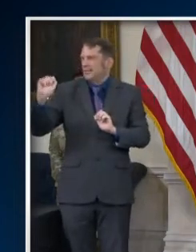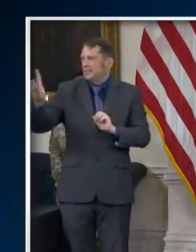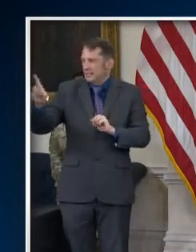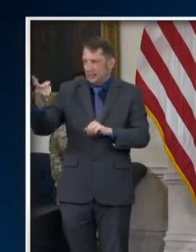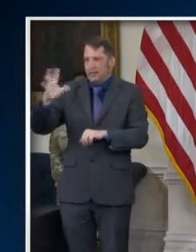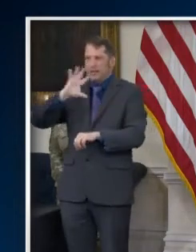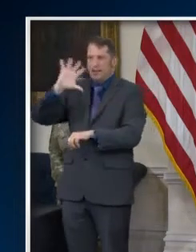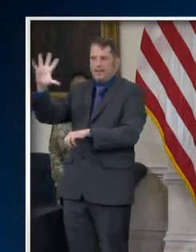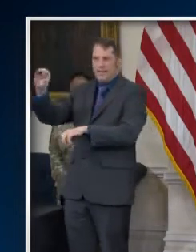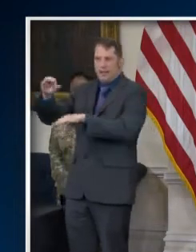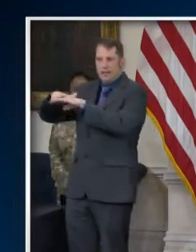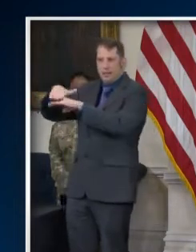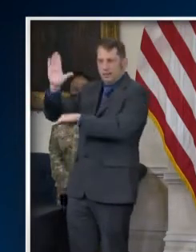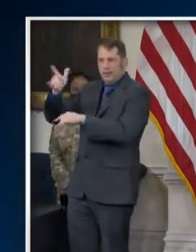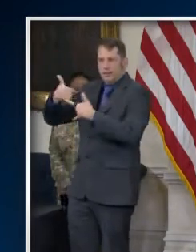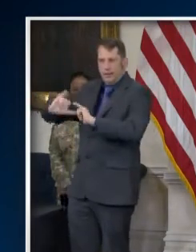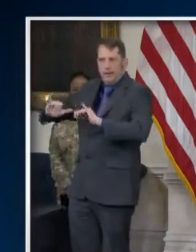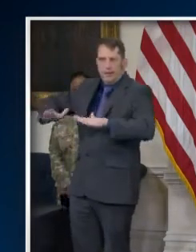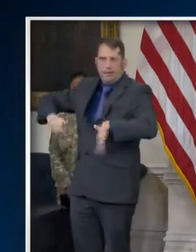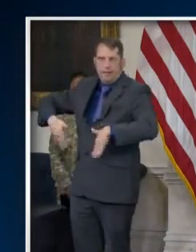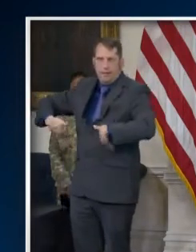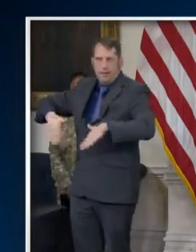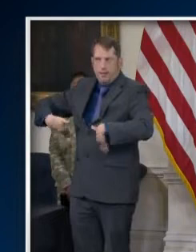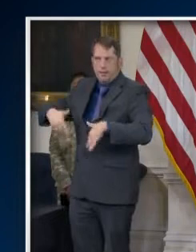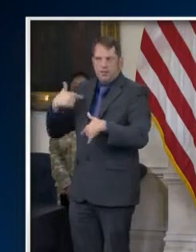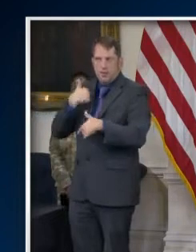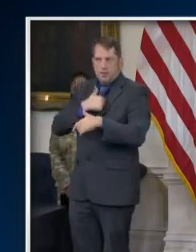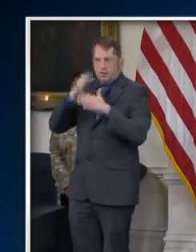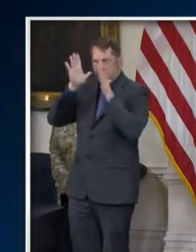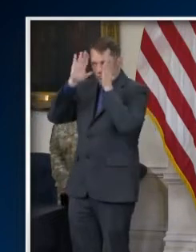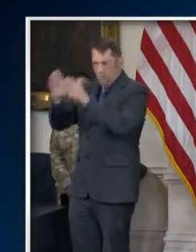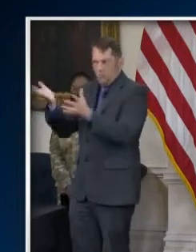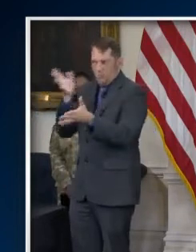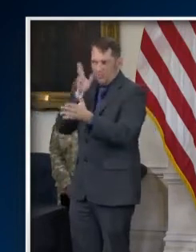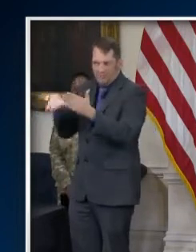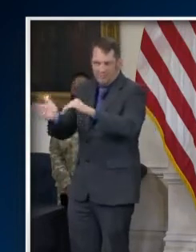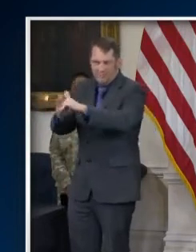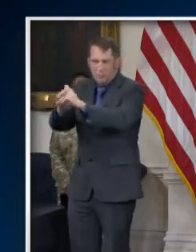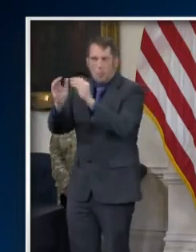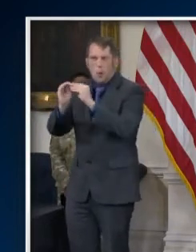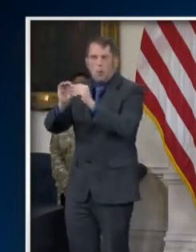OLDER WHO HAVE NOT YET RECEIVED A VACCINE, WE ARE BOOKING THEM